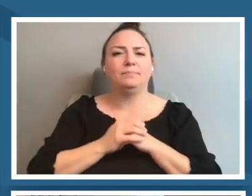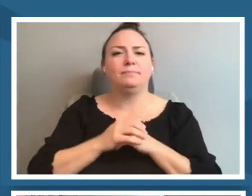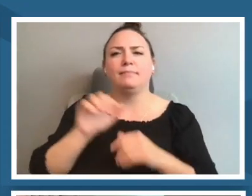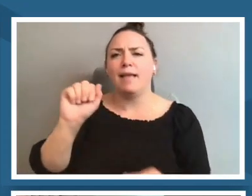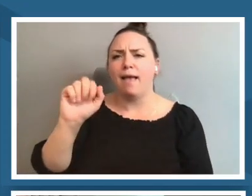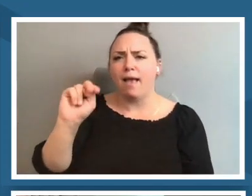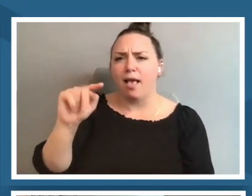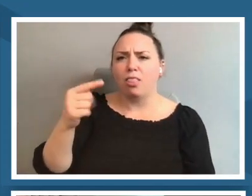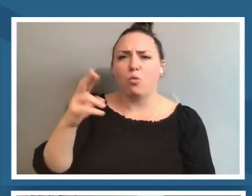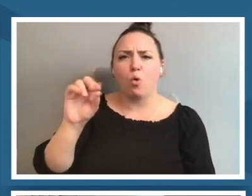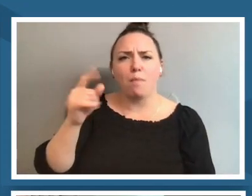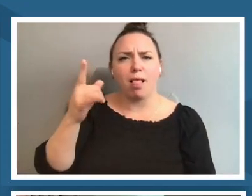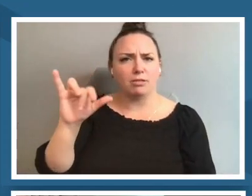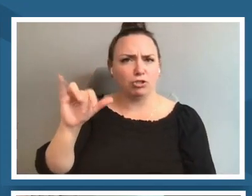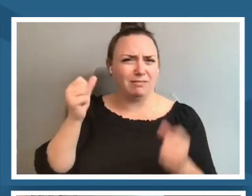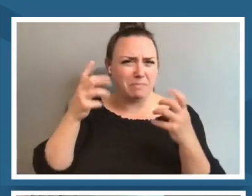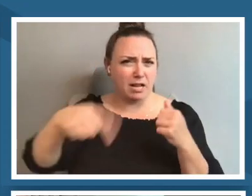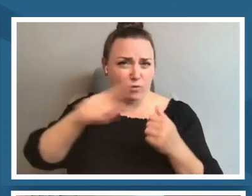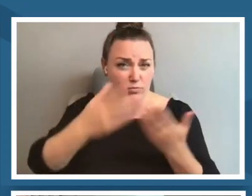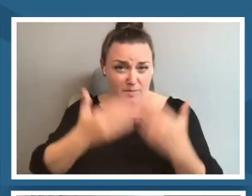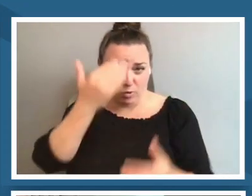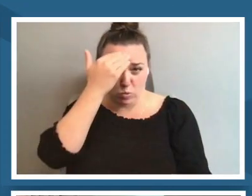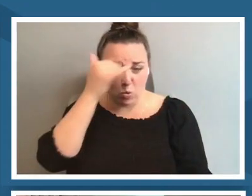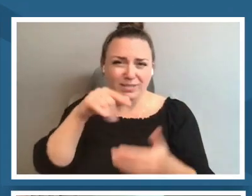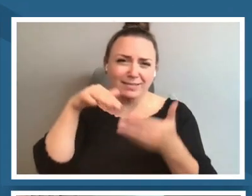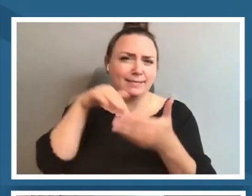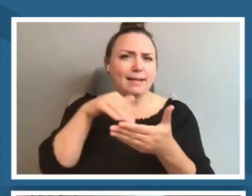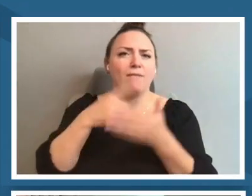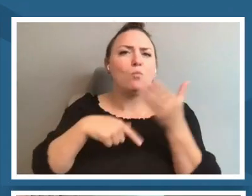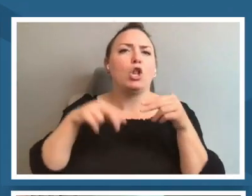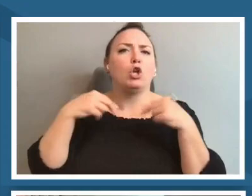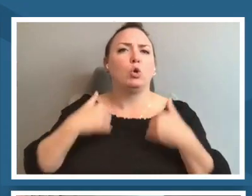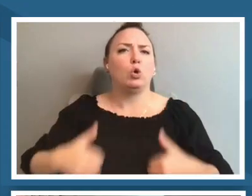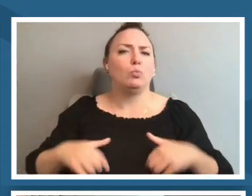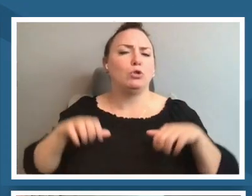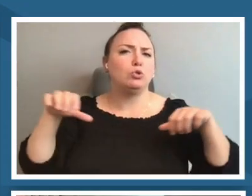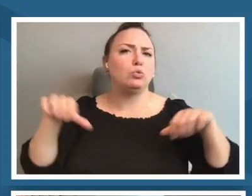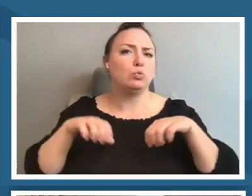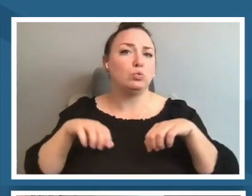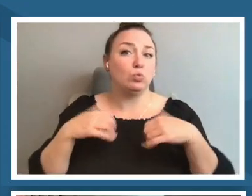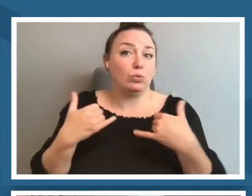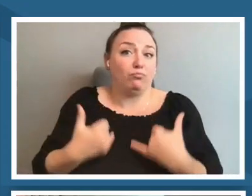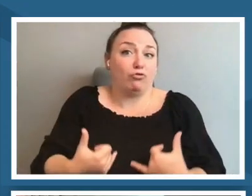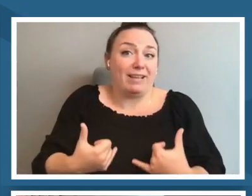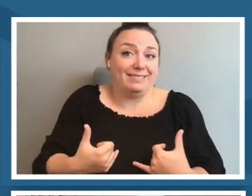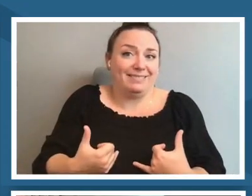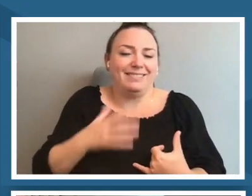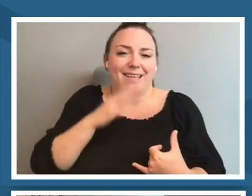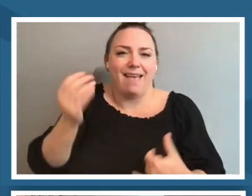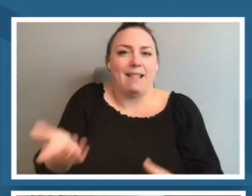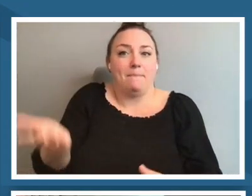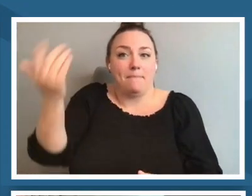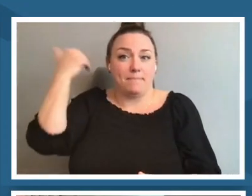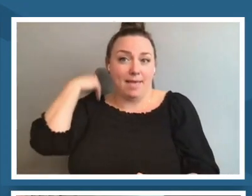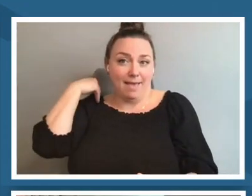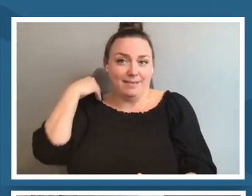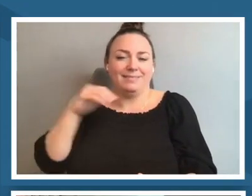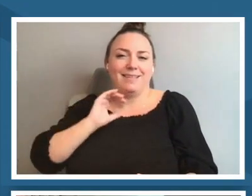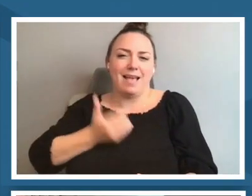know um it's it's a study of what humans do in the present but also as the past